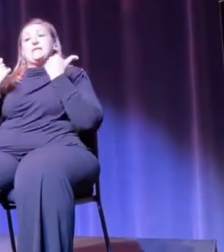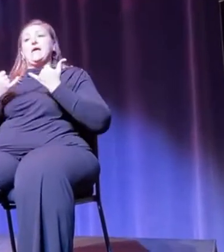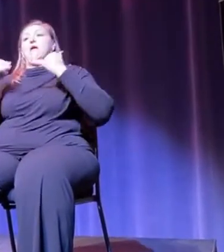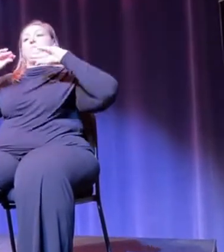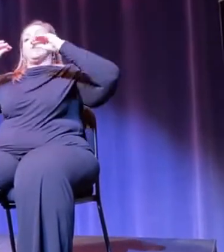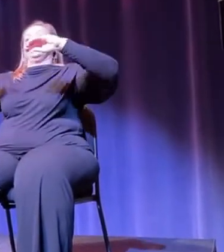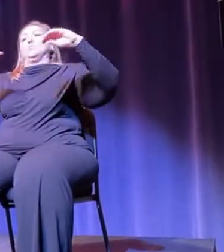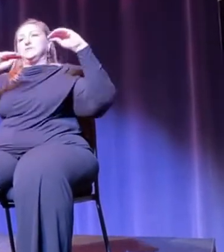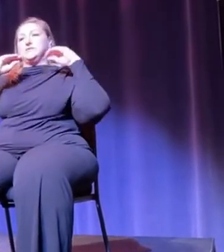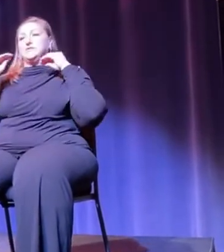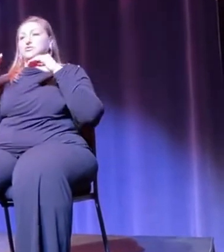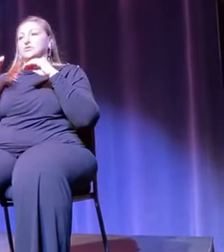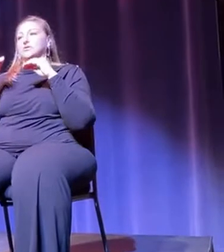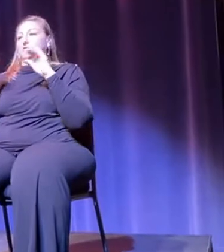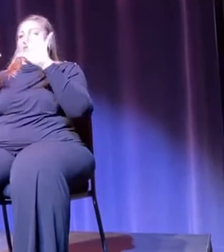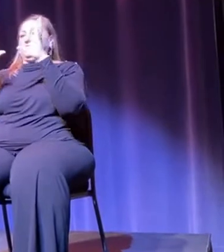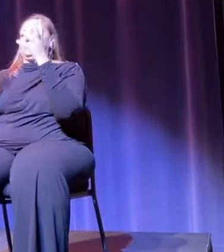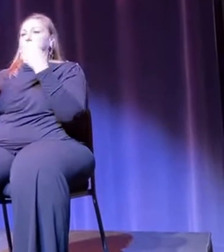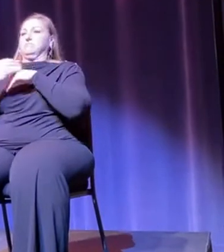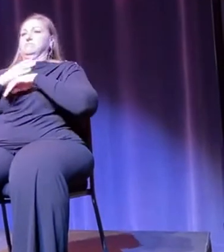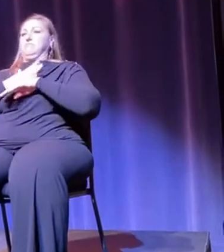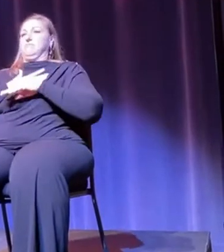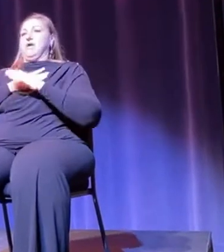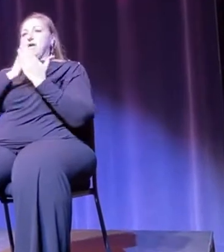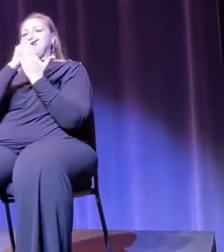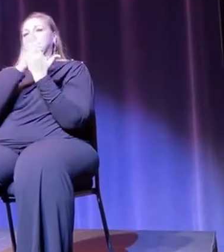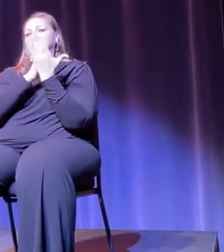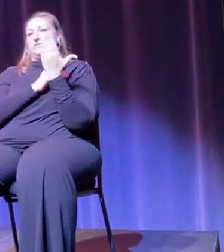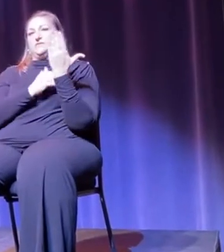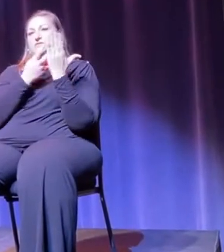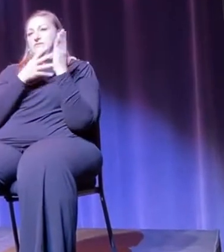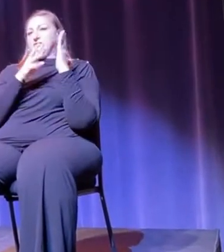I kind of think of that and shape my own syllabus the same way.